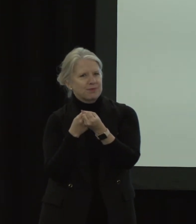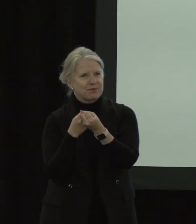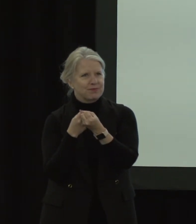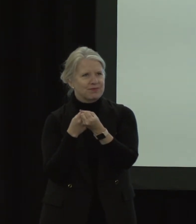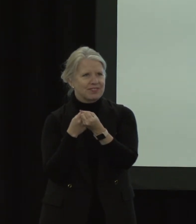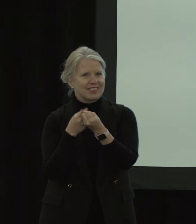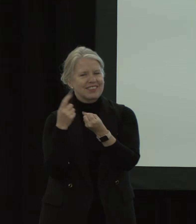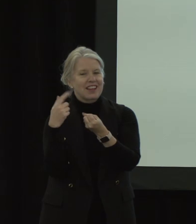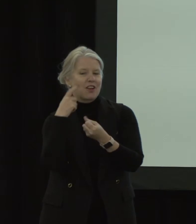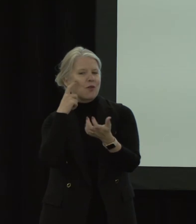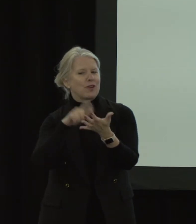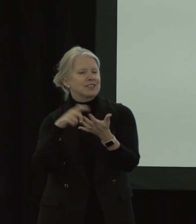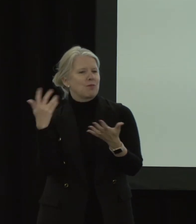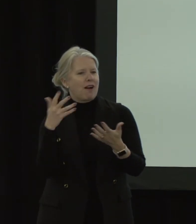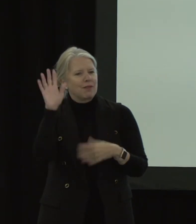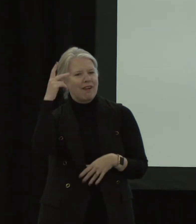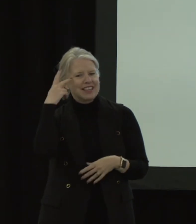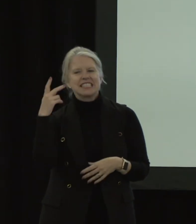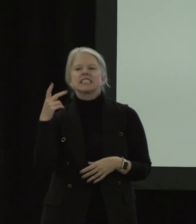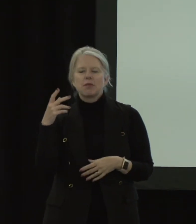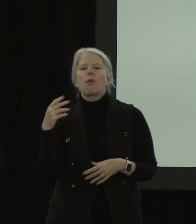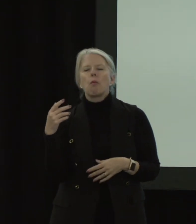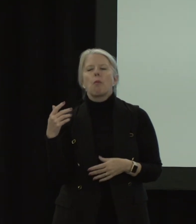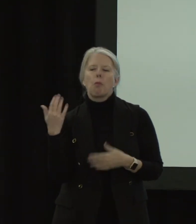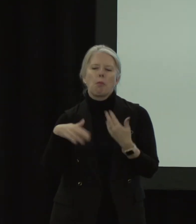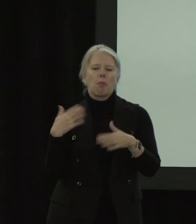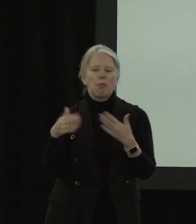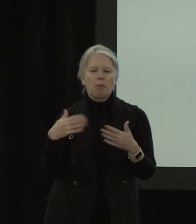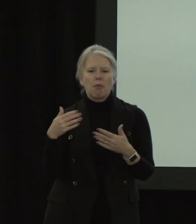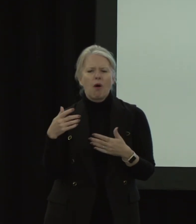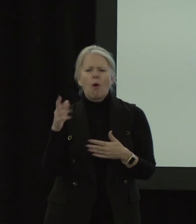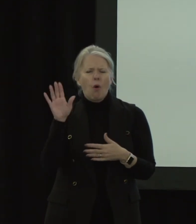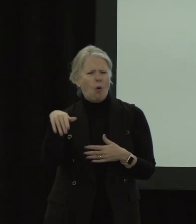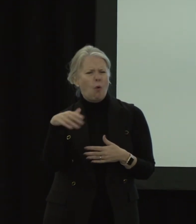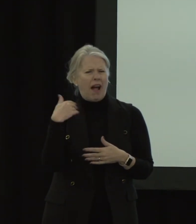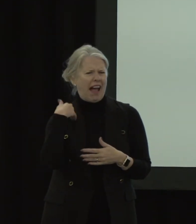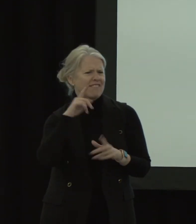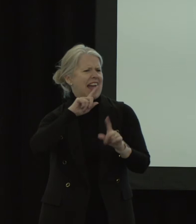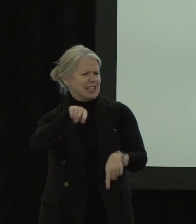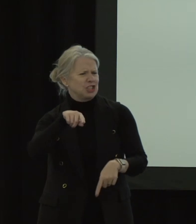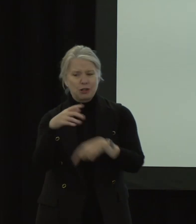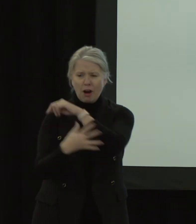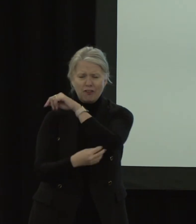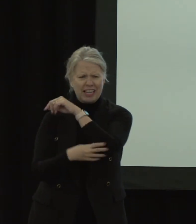there is a simple solution for the poverty that you deal with. Go out and